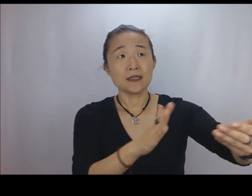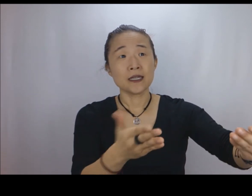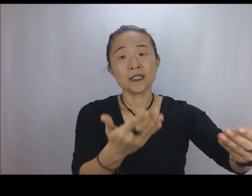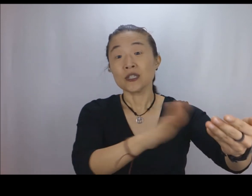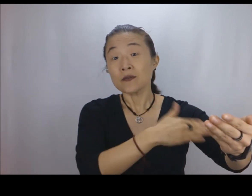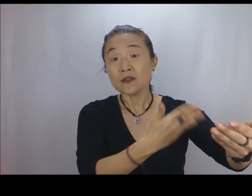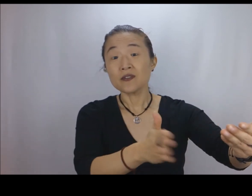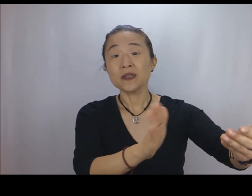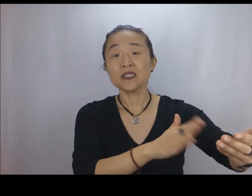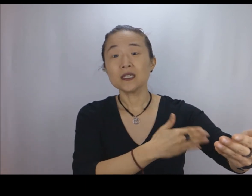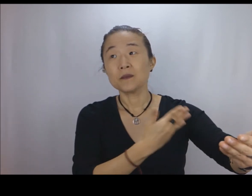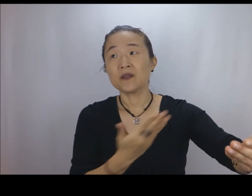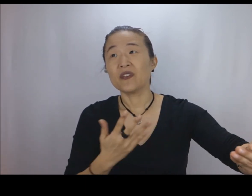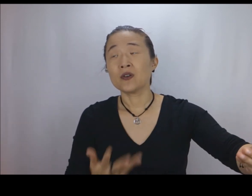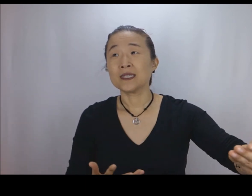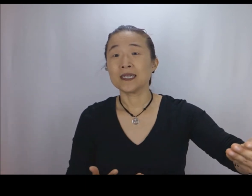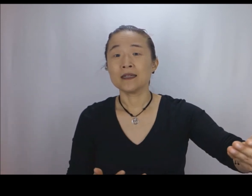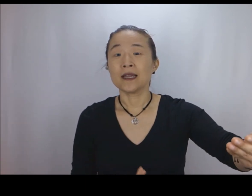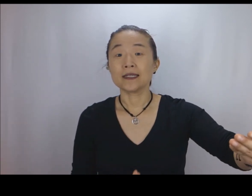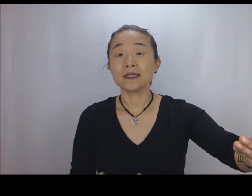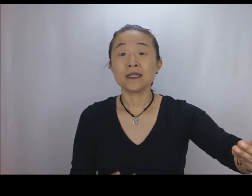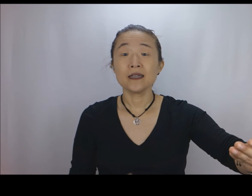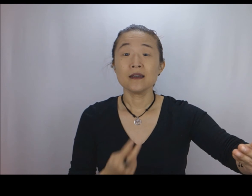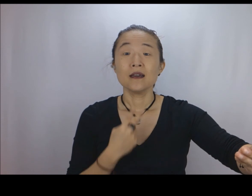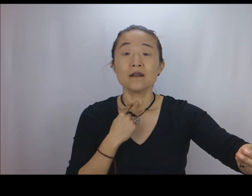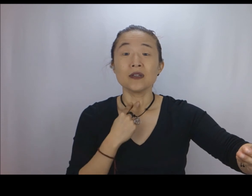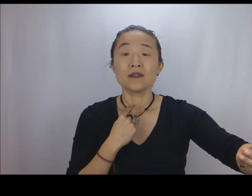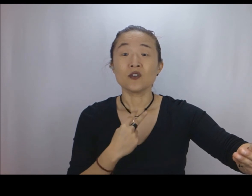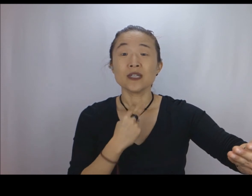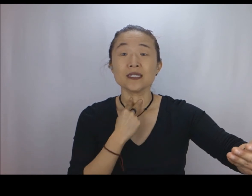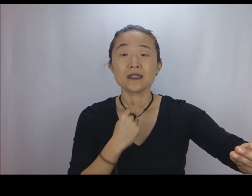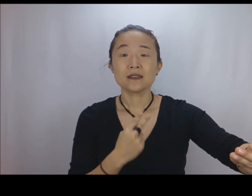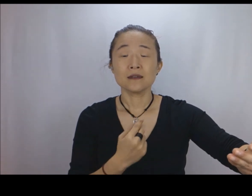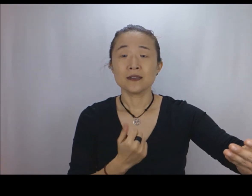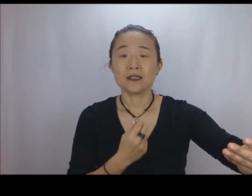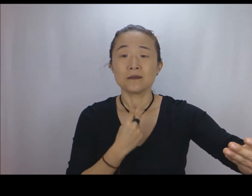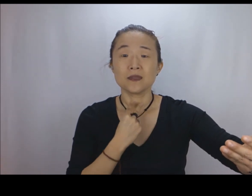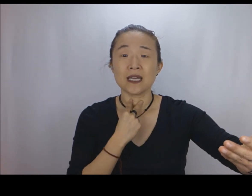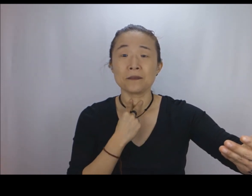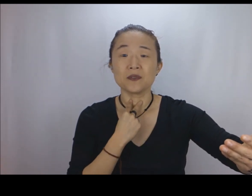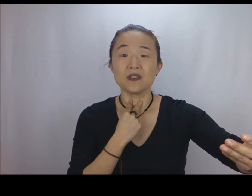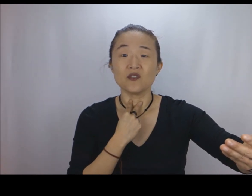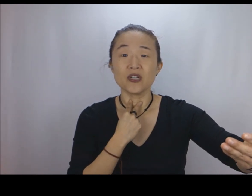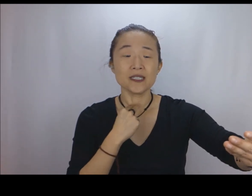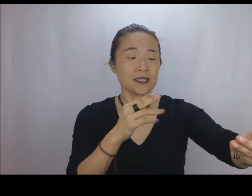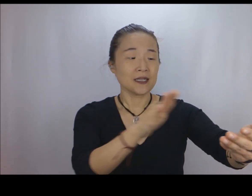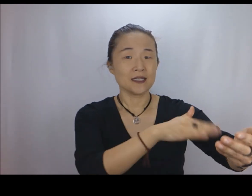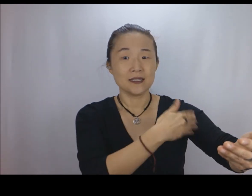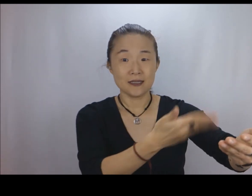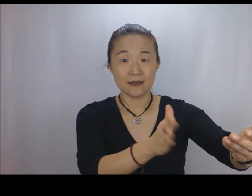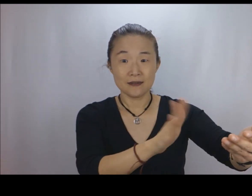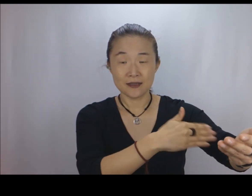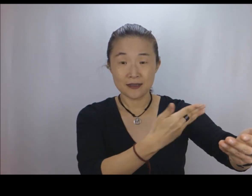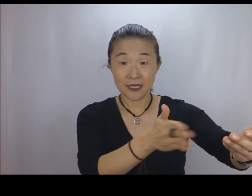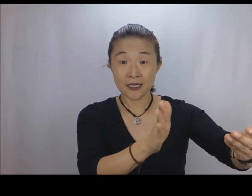and so this sign in general is for music, but if you want to say like singing with the voice, you tap to the voice, and then singing.